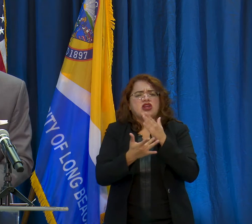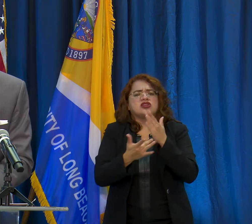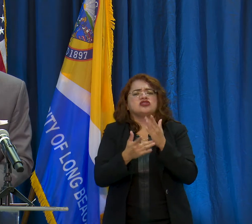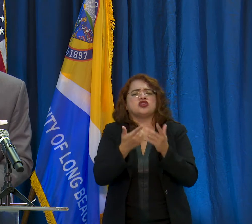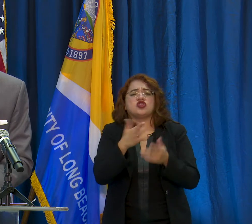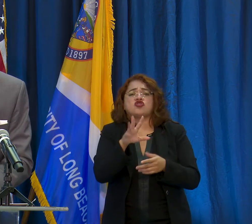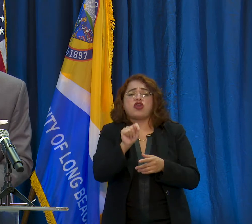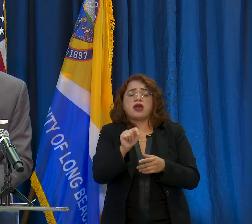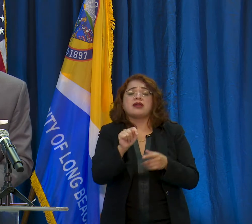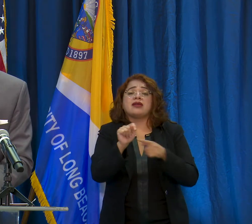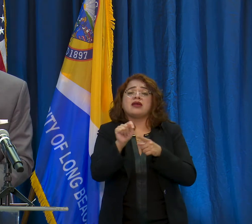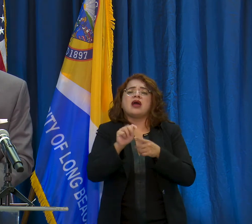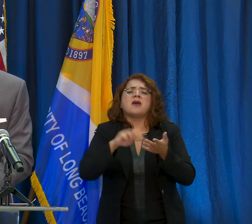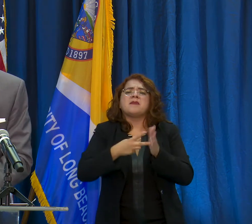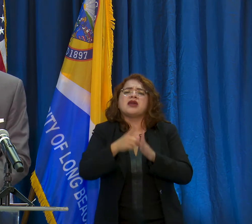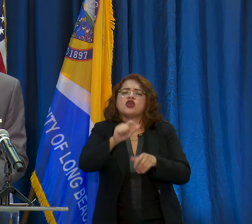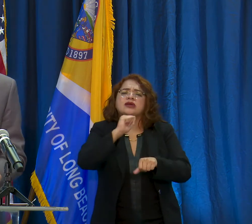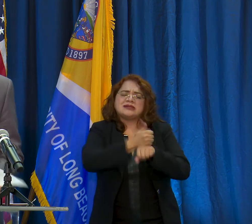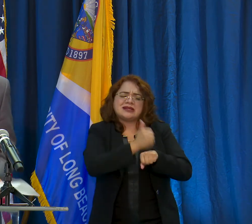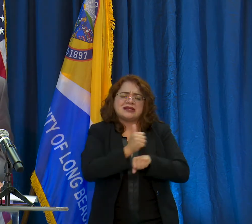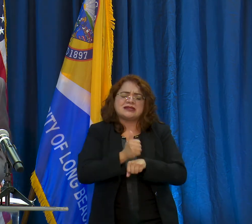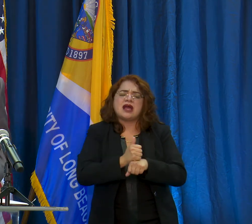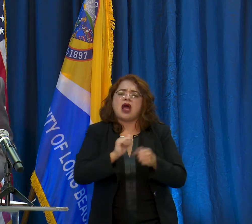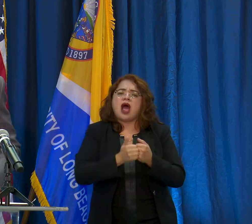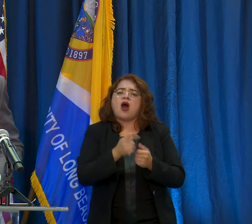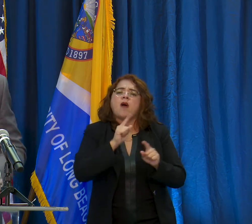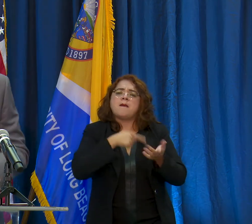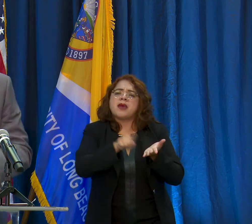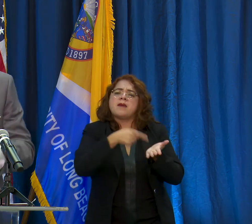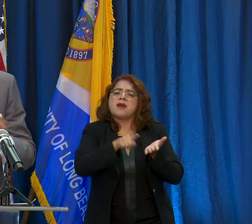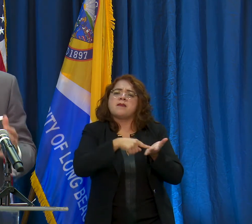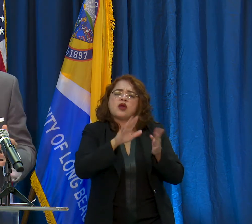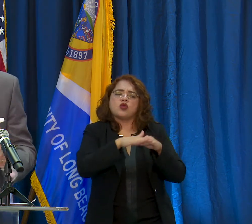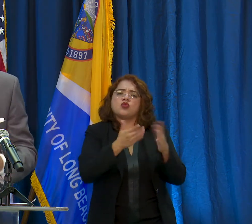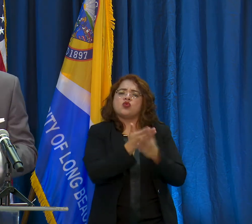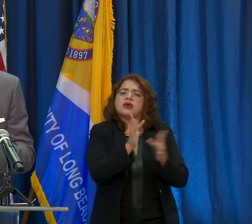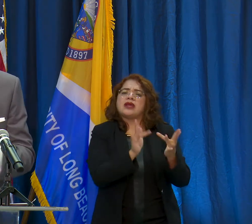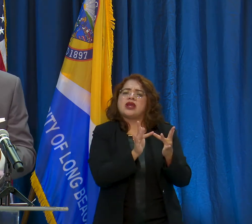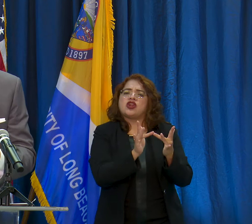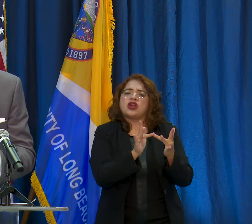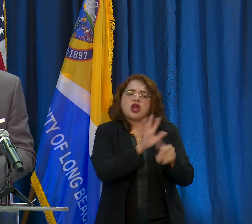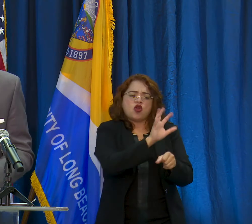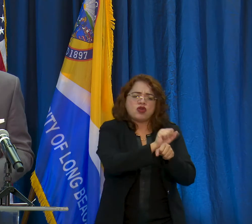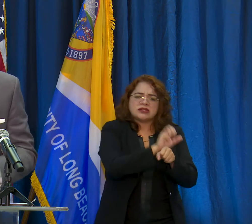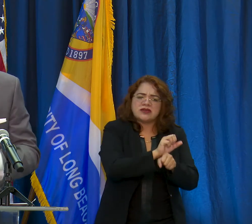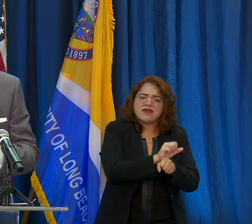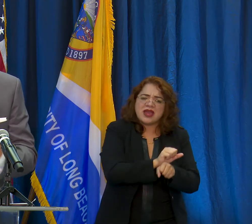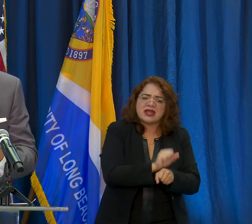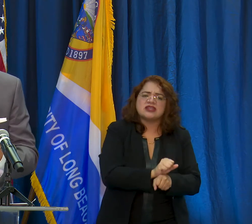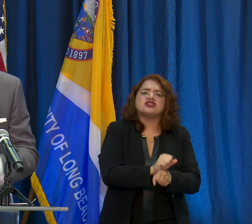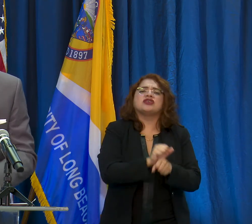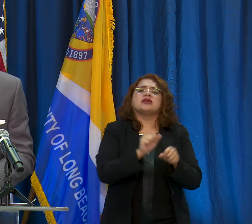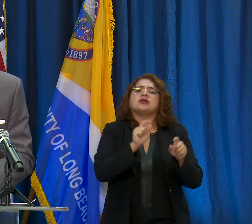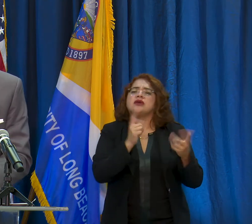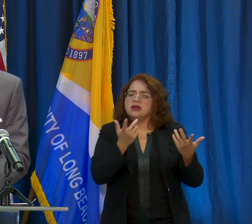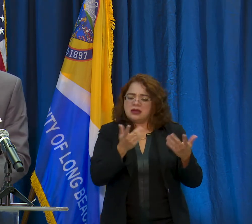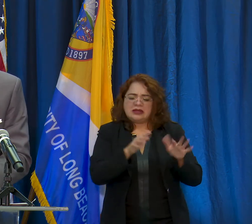contactless payment systems, online ordering systems, reservation systems and other things to create a safe environment for